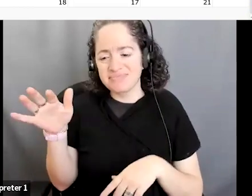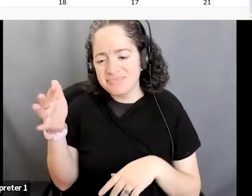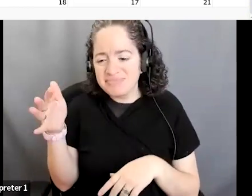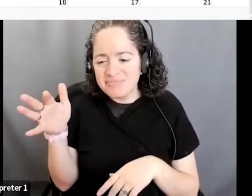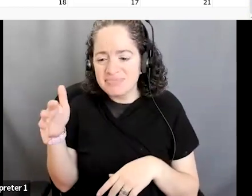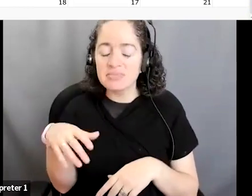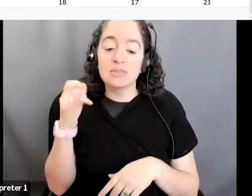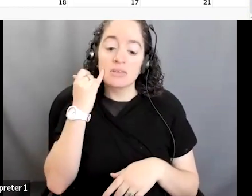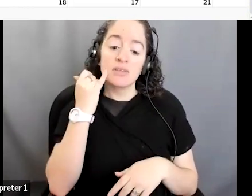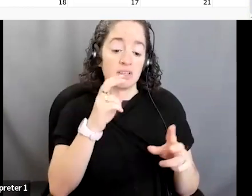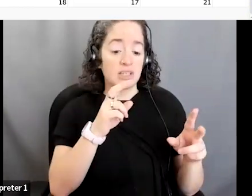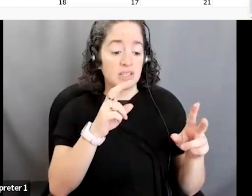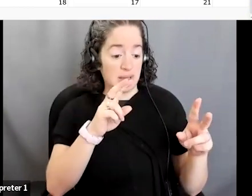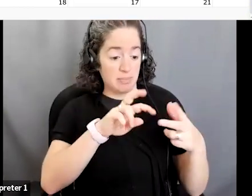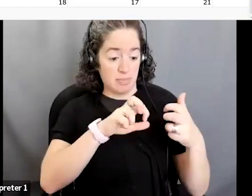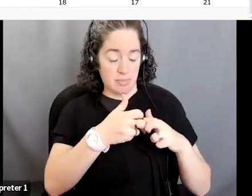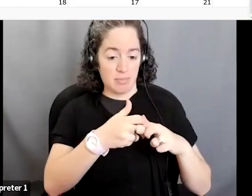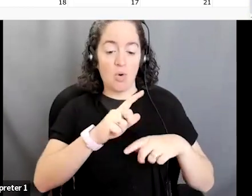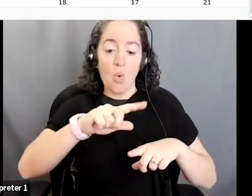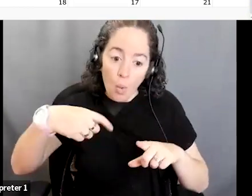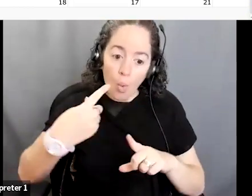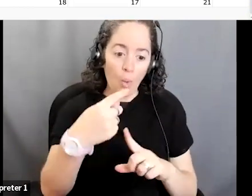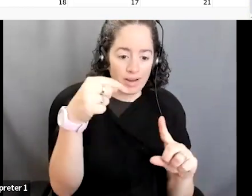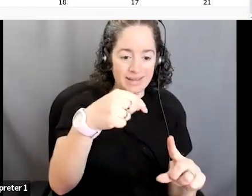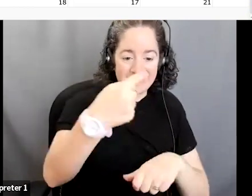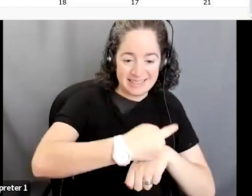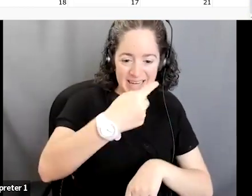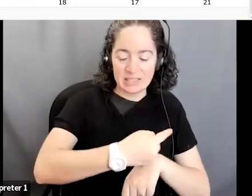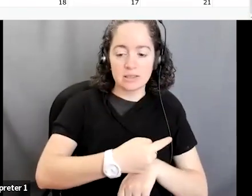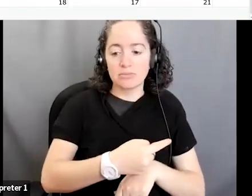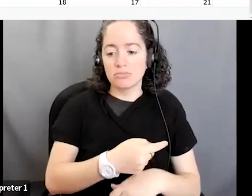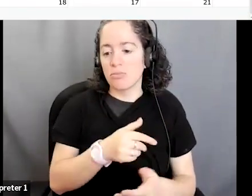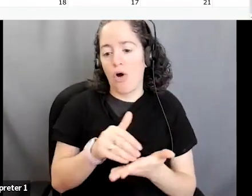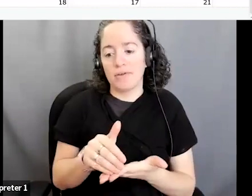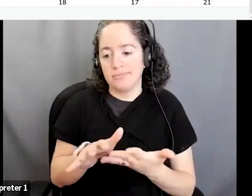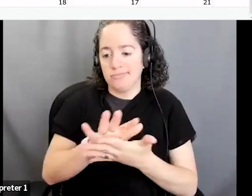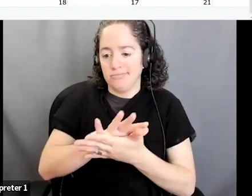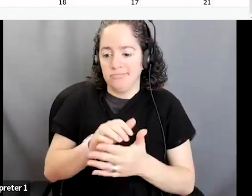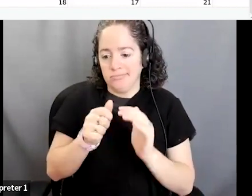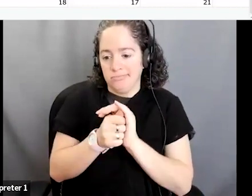isn't going to show up in most forms, because while date fields are becoming